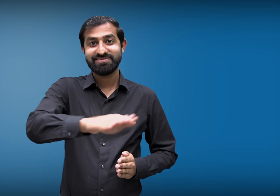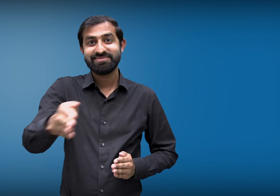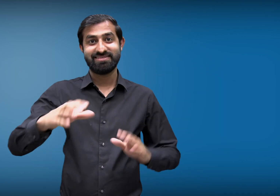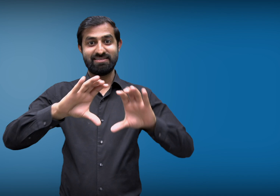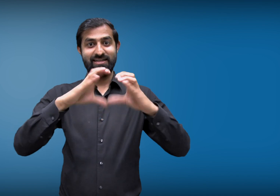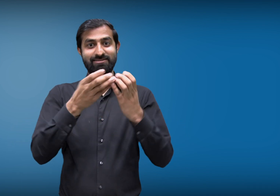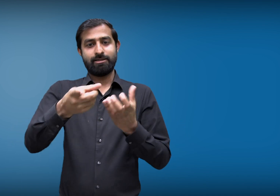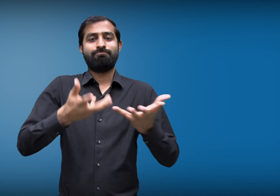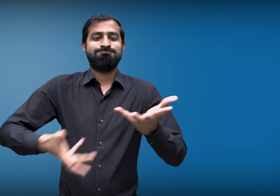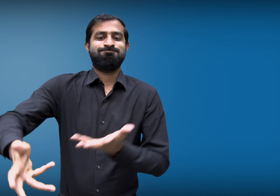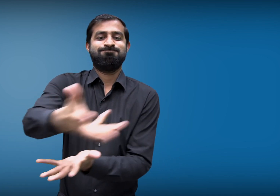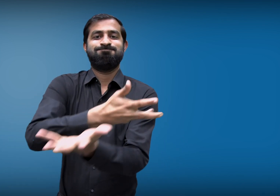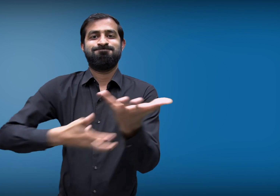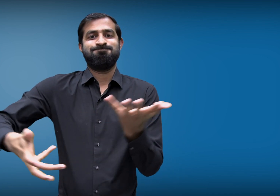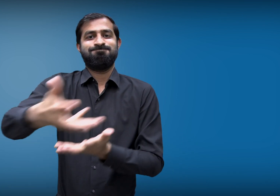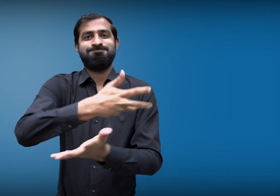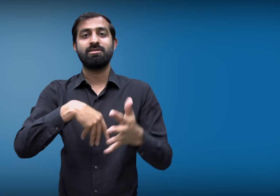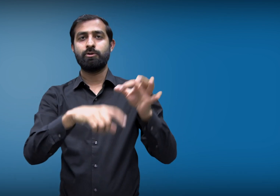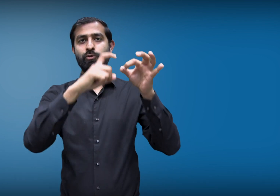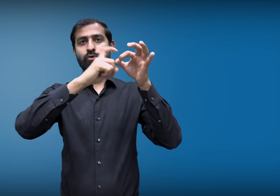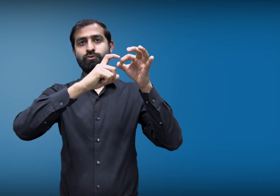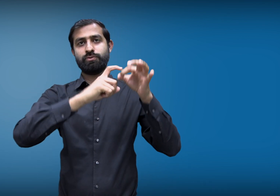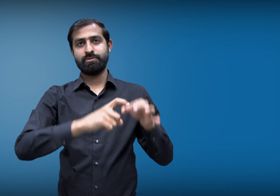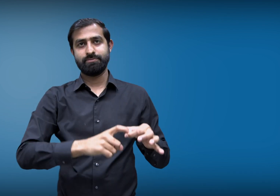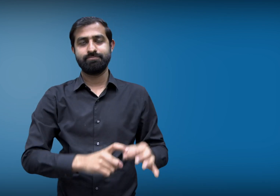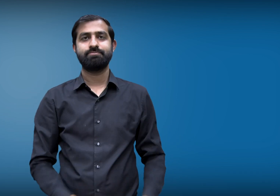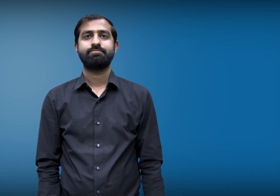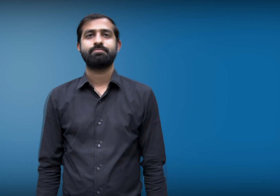Discussion for students in the class. Here are a few questions.